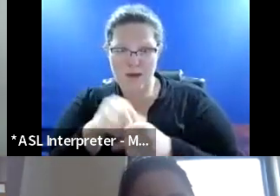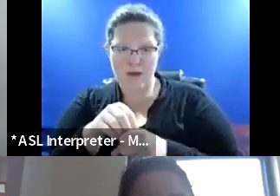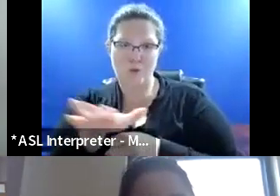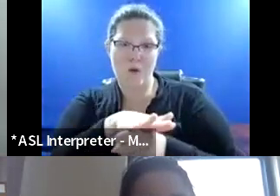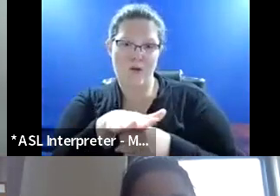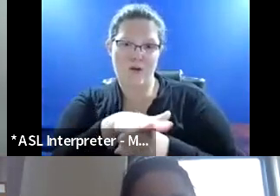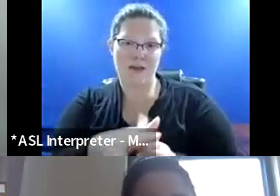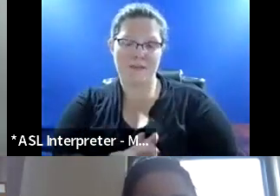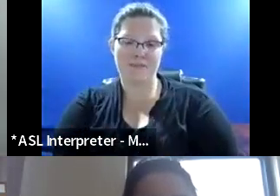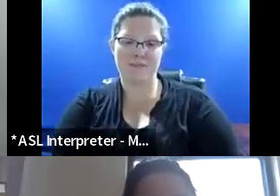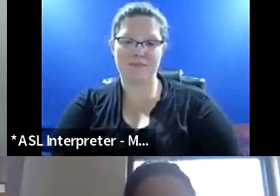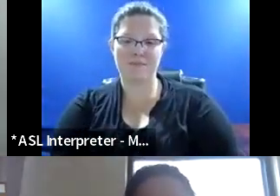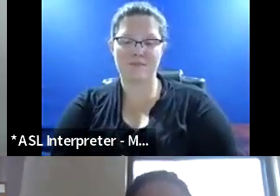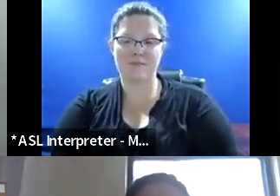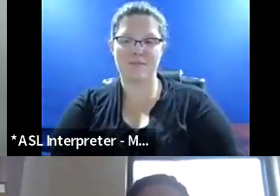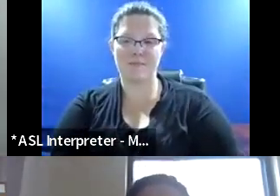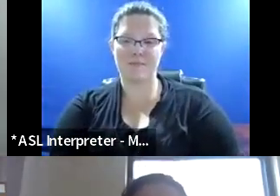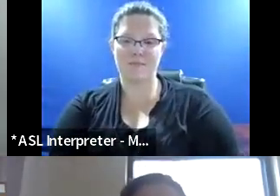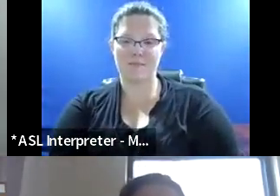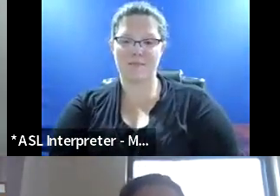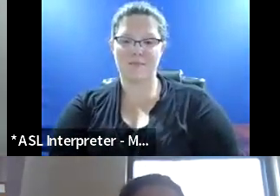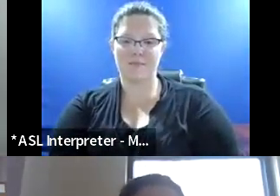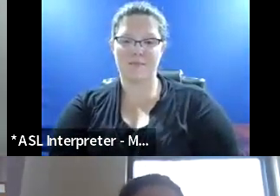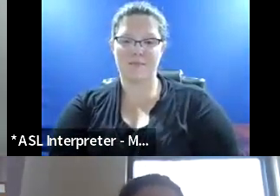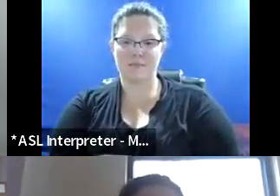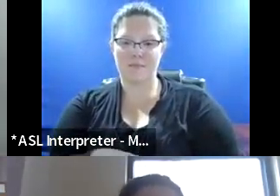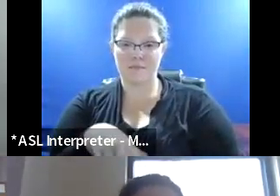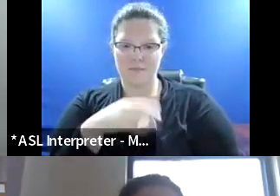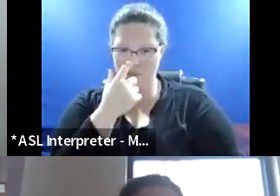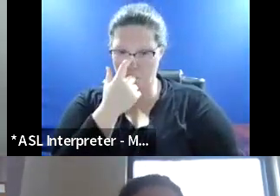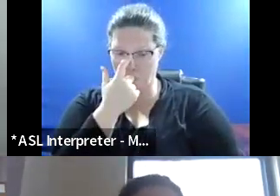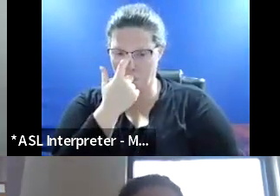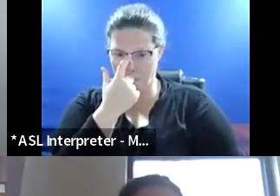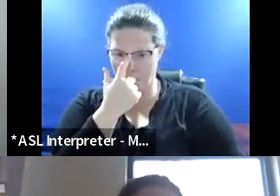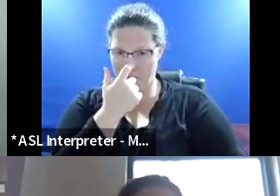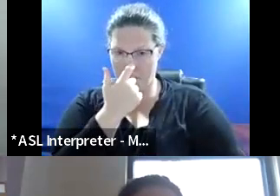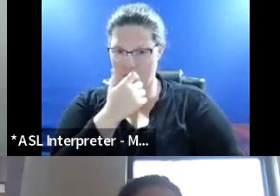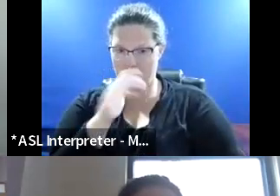WOW. I CAN'T BELIEVE HOW MUCH INFORMATION WE'VE HAD. WOULD ANYBODY ELSE LIKE TO ASK ANY QUESTIONS FOR YOUR PEERS OR SHARE WHAT YOU ALL ARE DOING IN YOUR AREA?